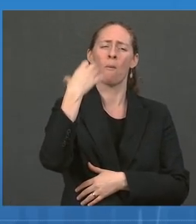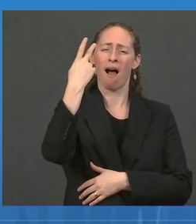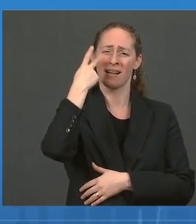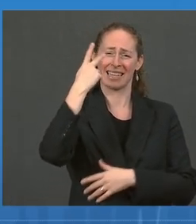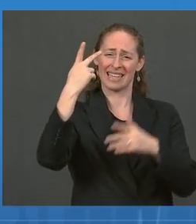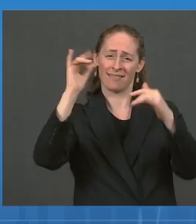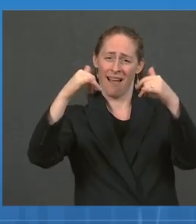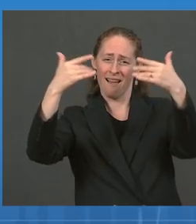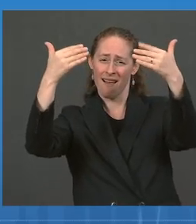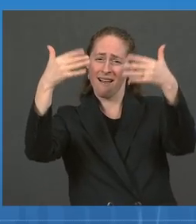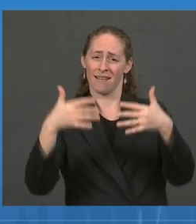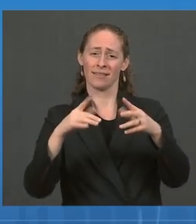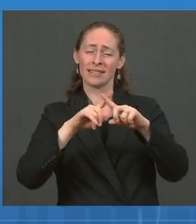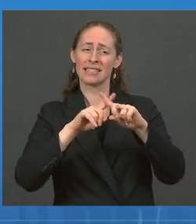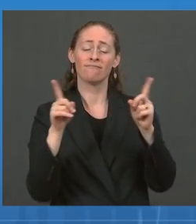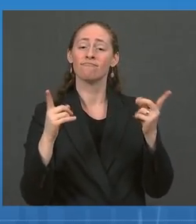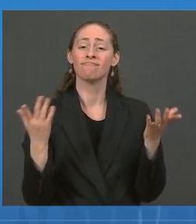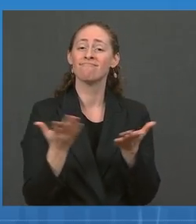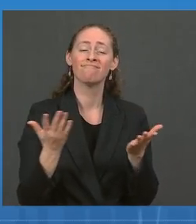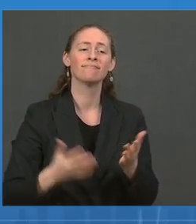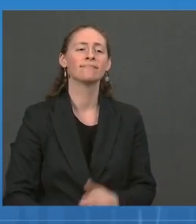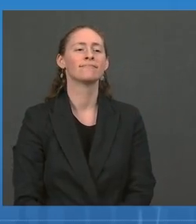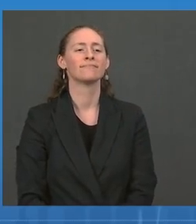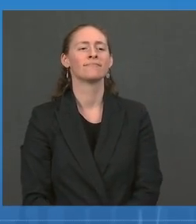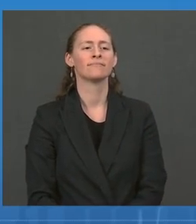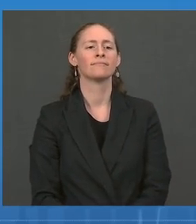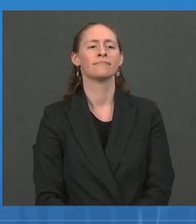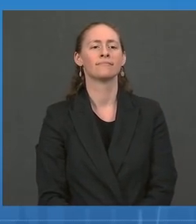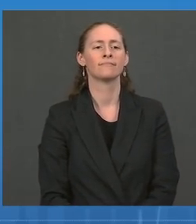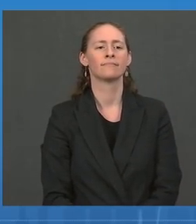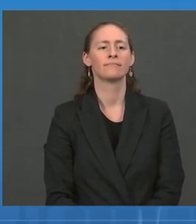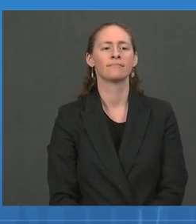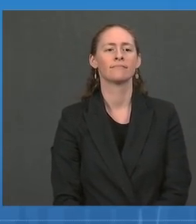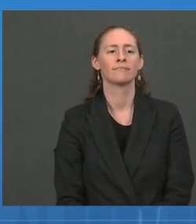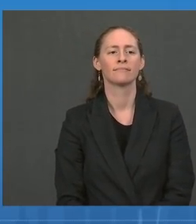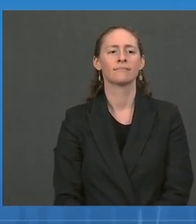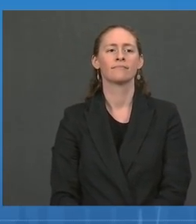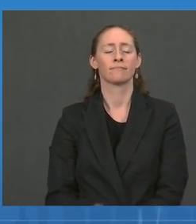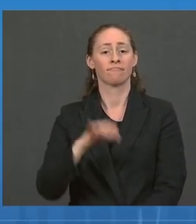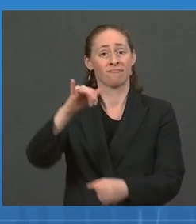was the issue of a safe and effective vaccine. Next slide.